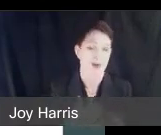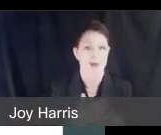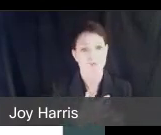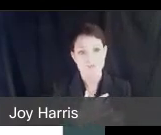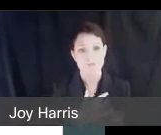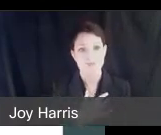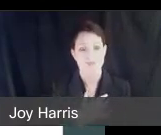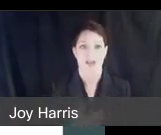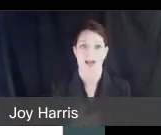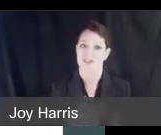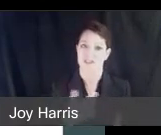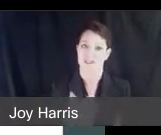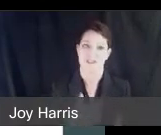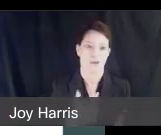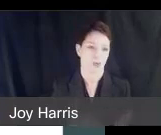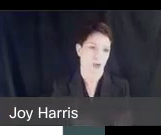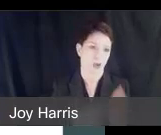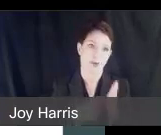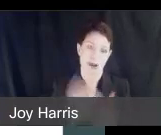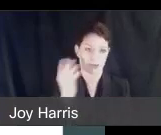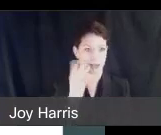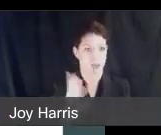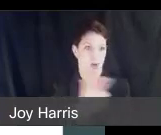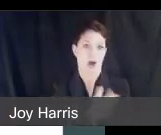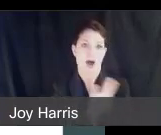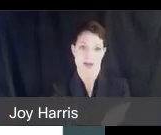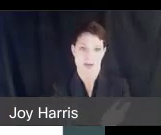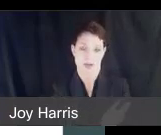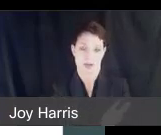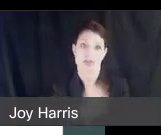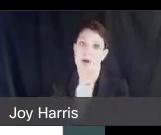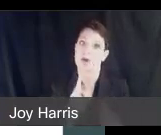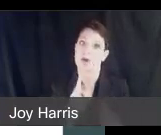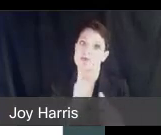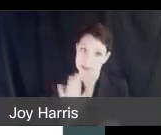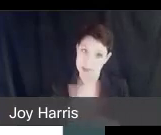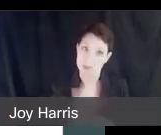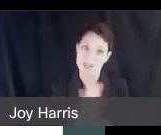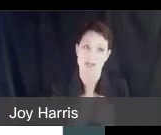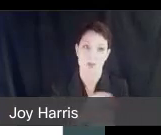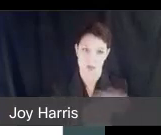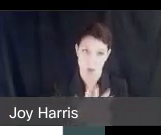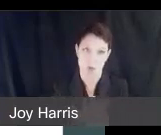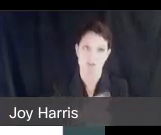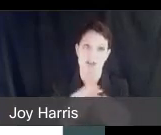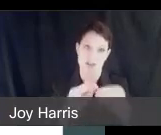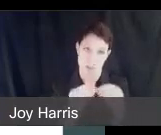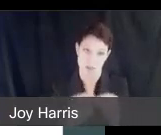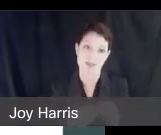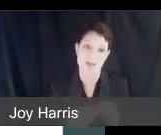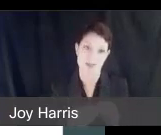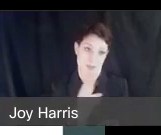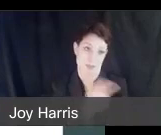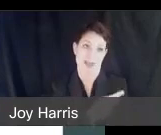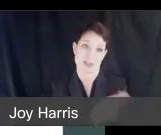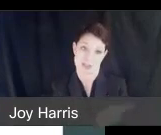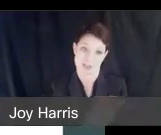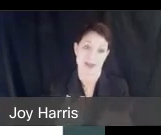point out that our hospitals do remain busy with COVID-19 cases and, as a reminder, on October 1st